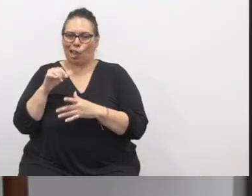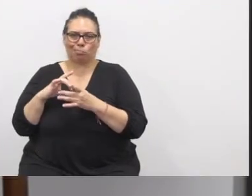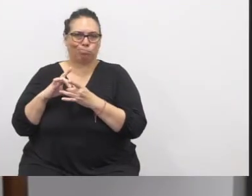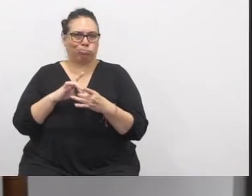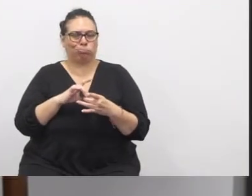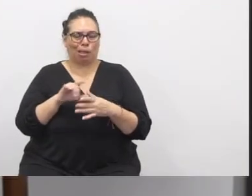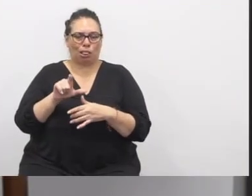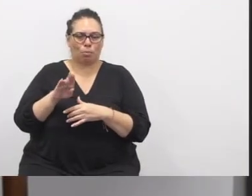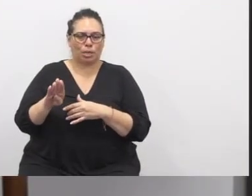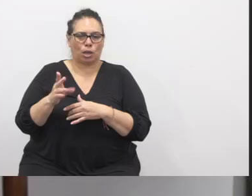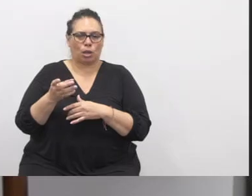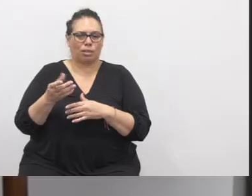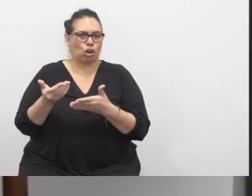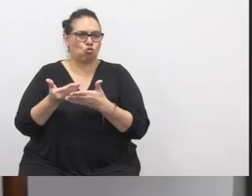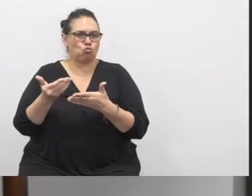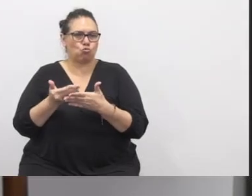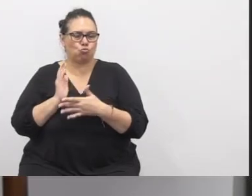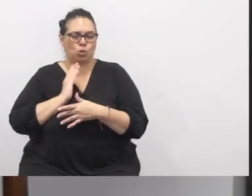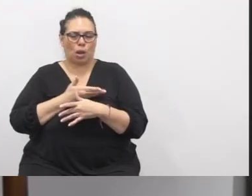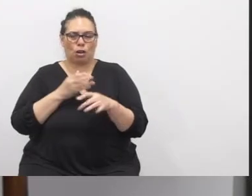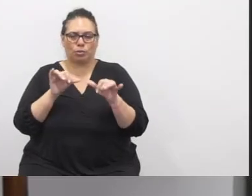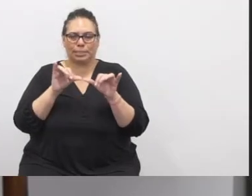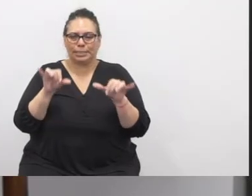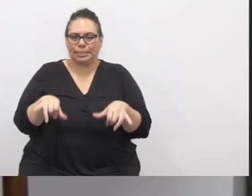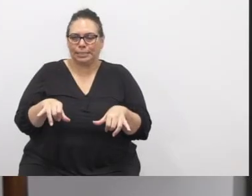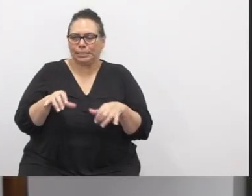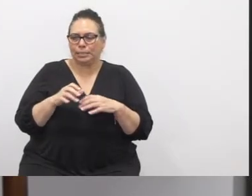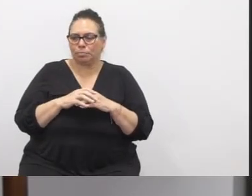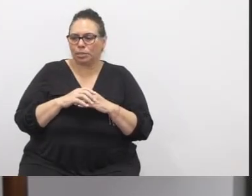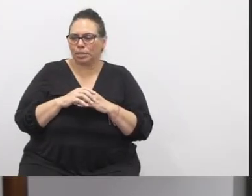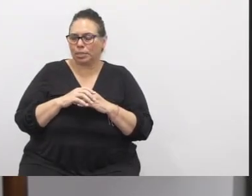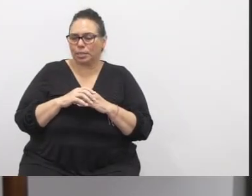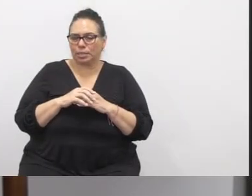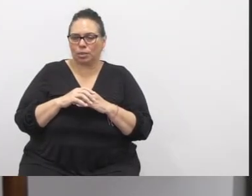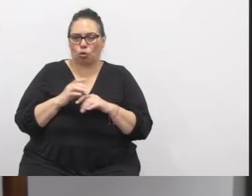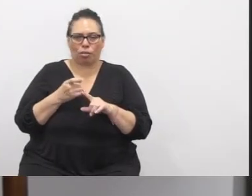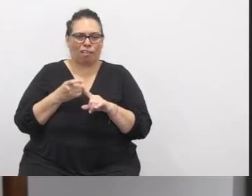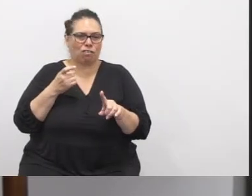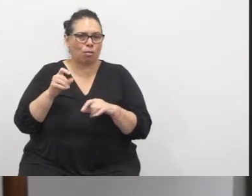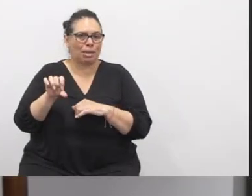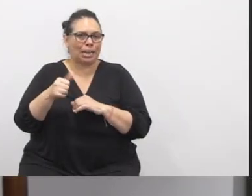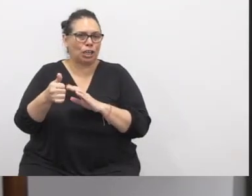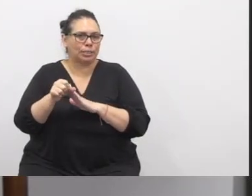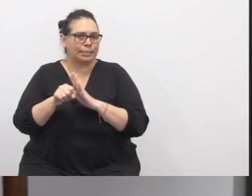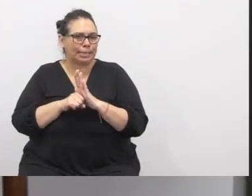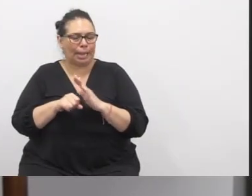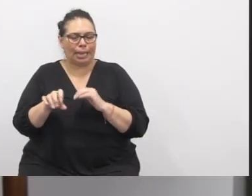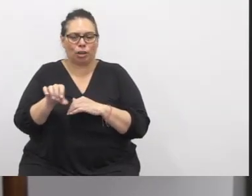That are new to our system, right? That are coming from another state or from another town